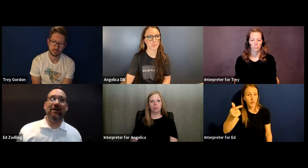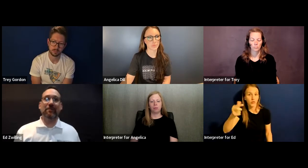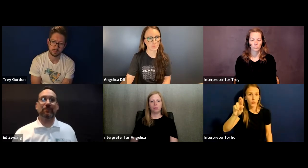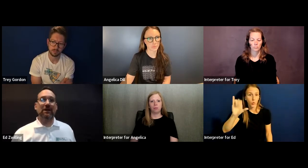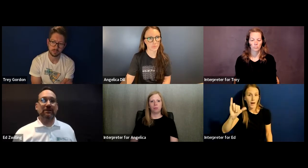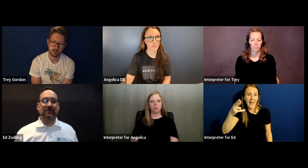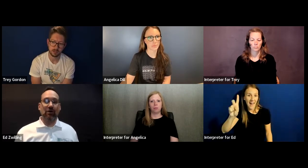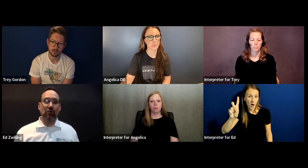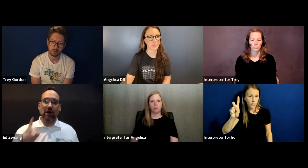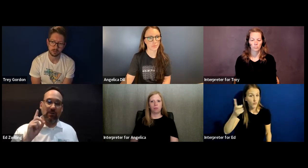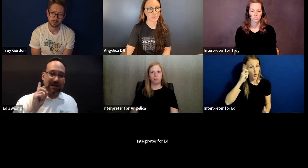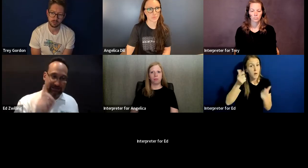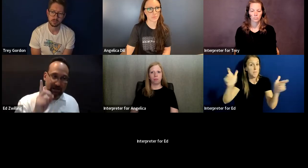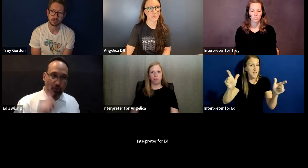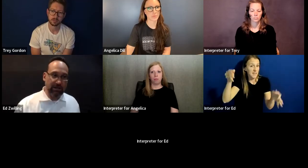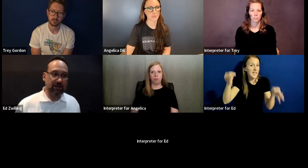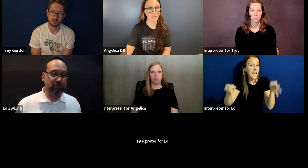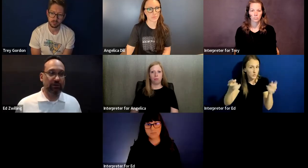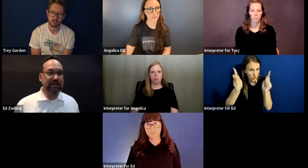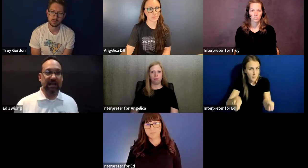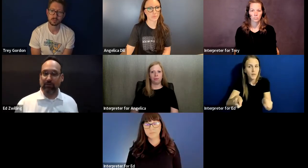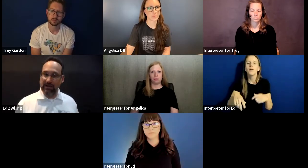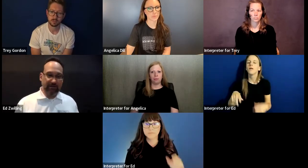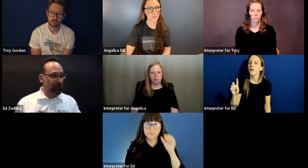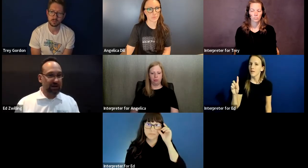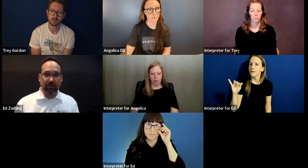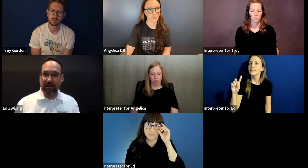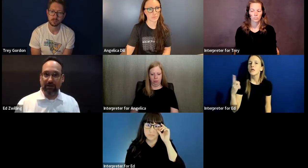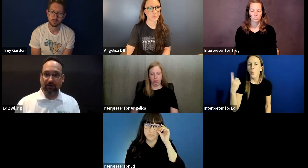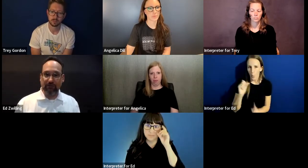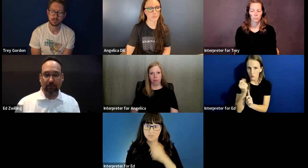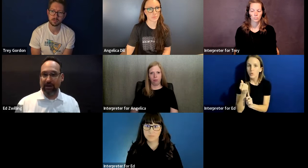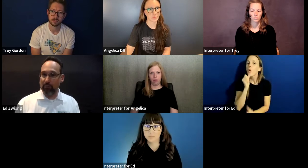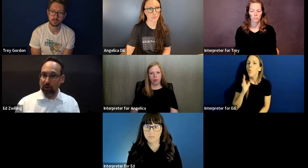um so um i did have one case where a lady came to me after not hearing anything for about a month